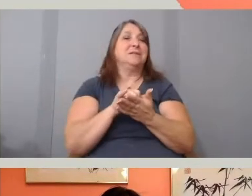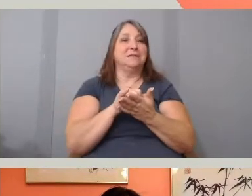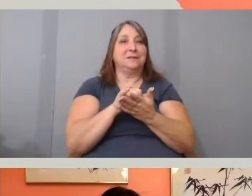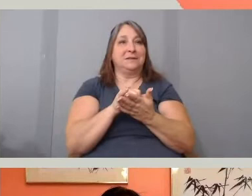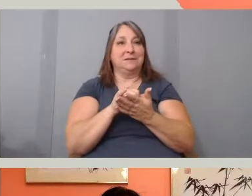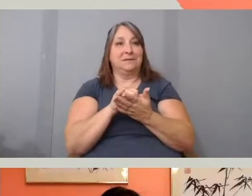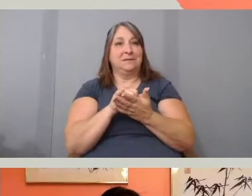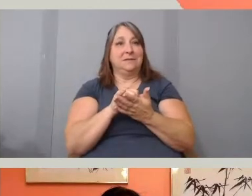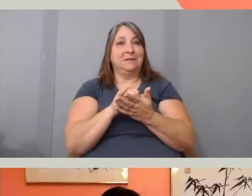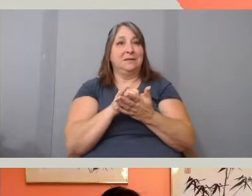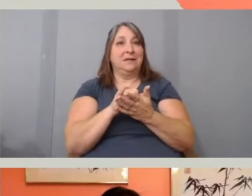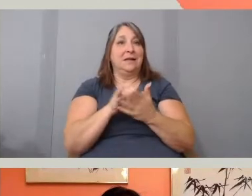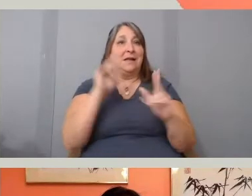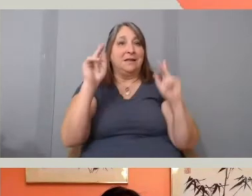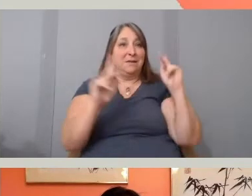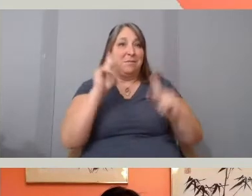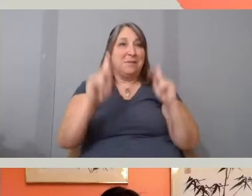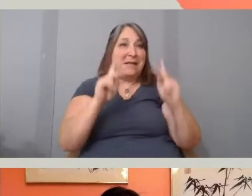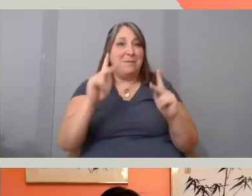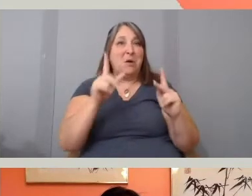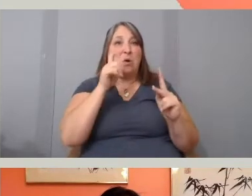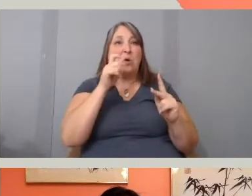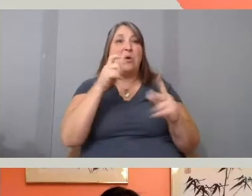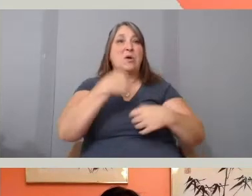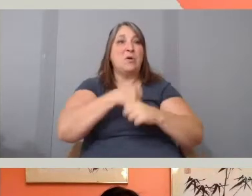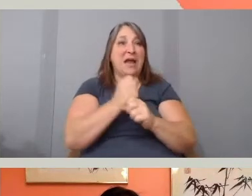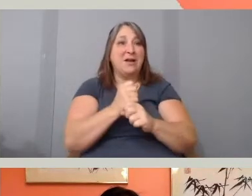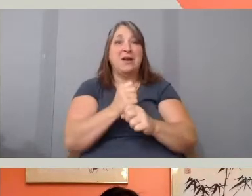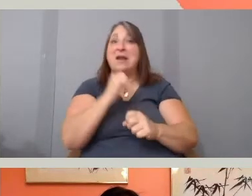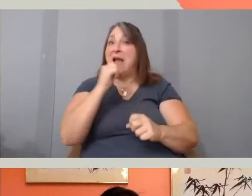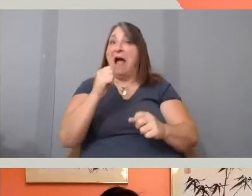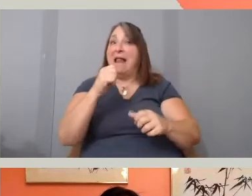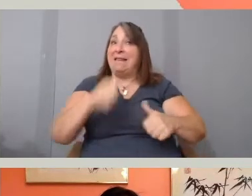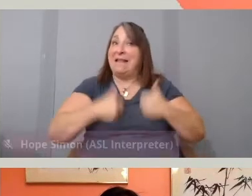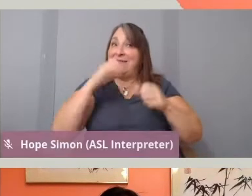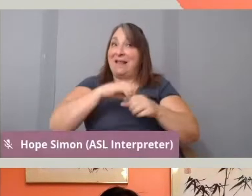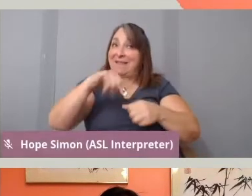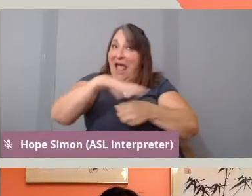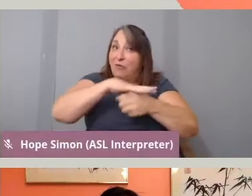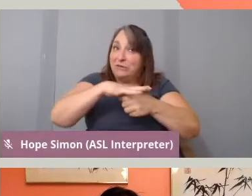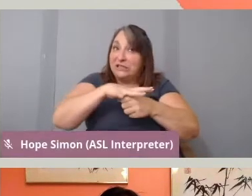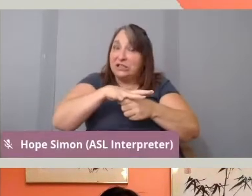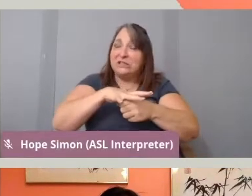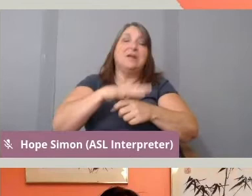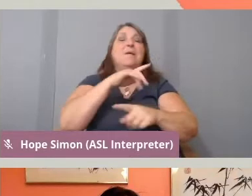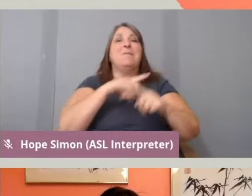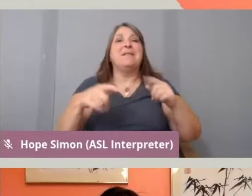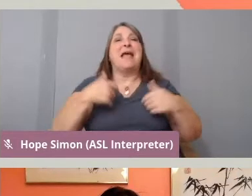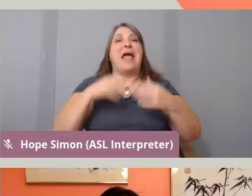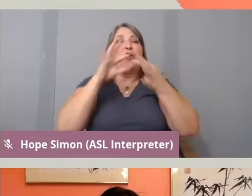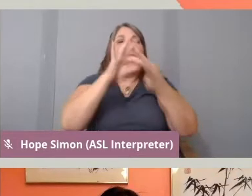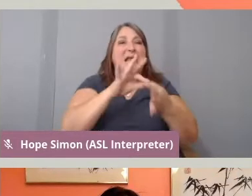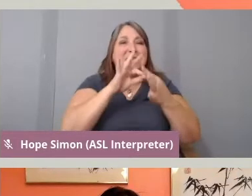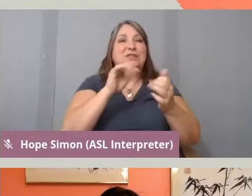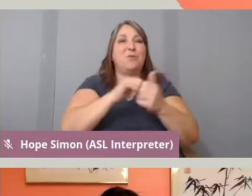the people who maybe they weren't from the region, they were working in but they definitely had a relationship to the community who they were